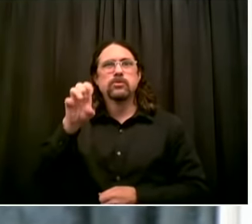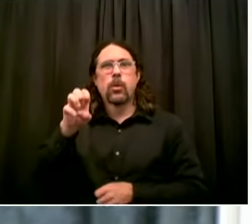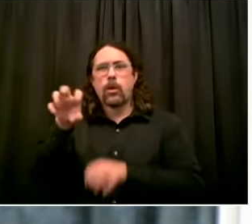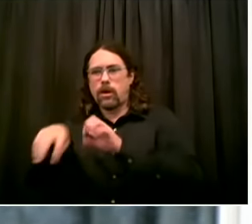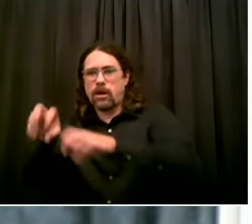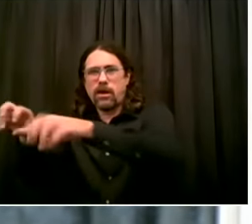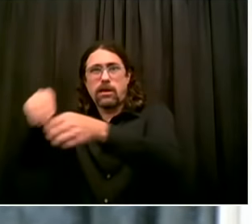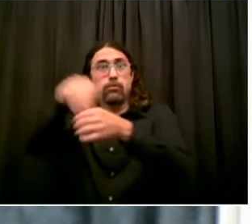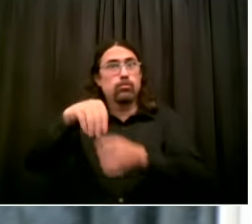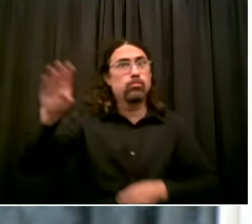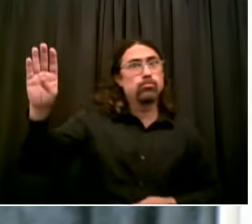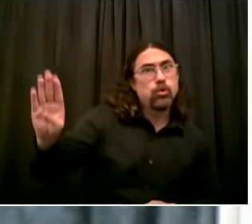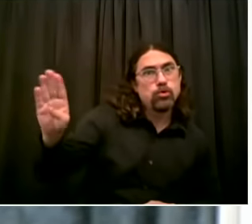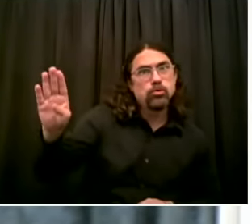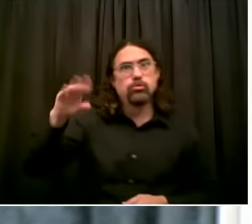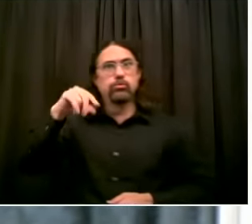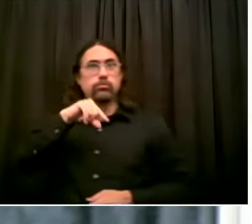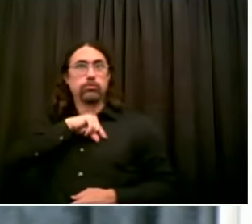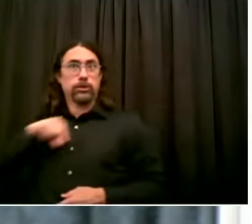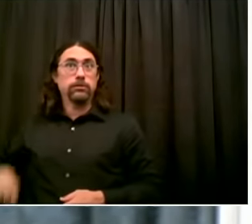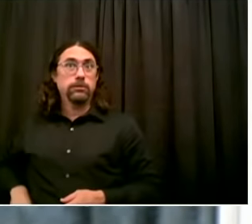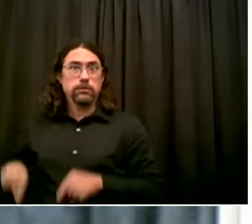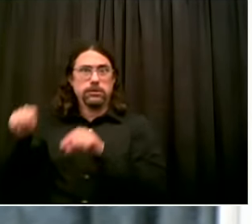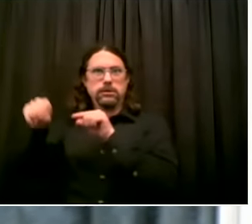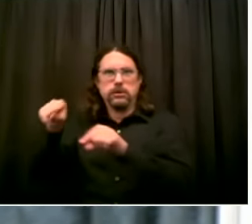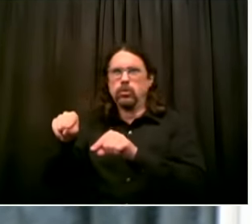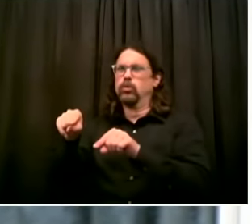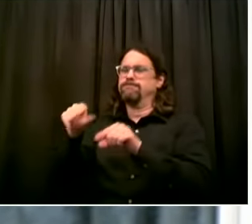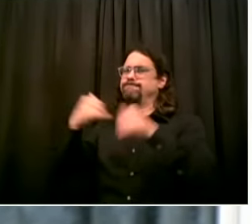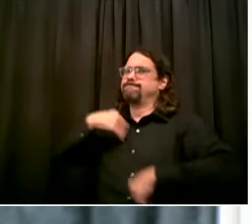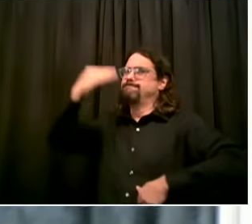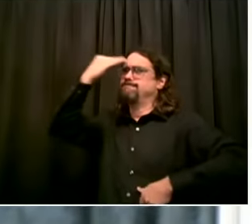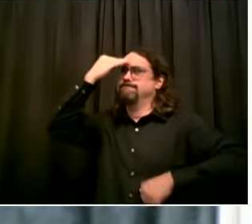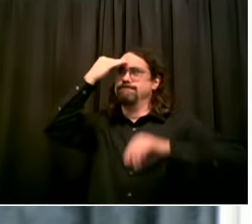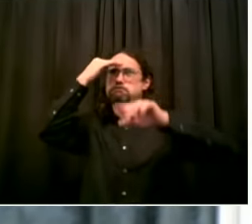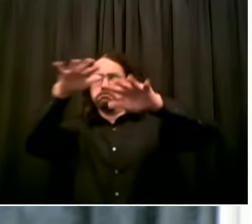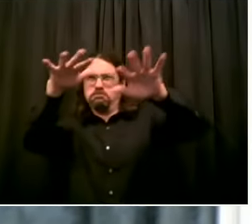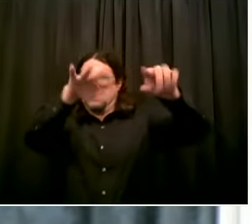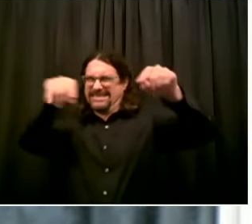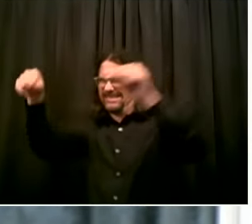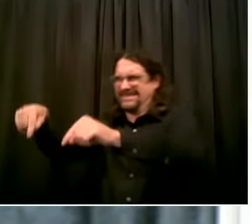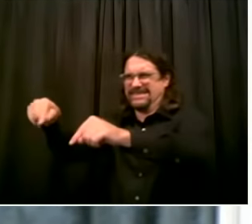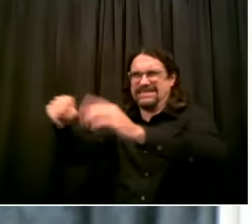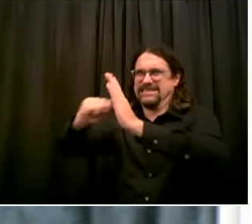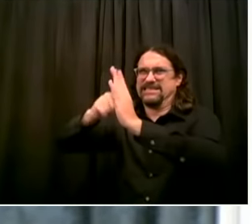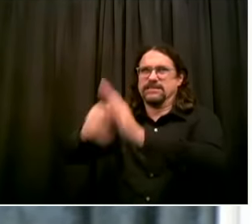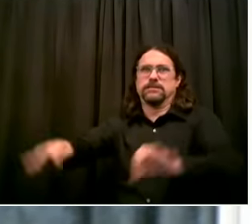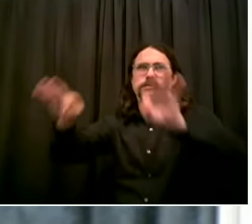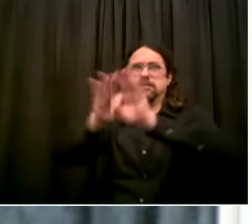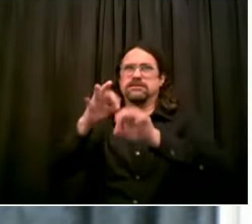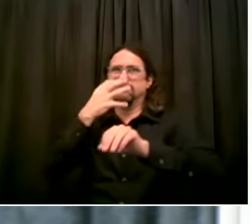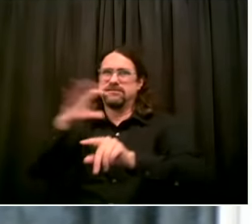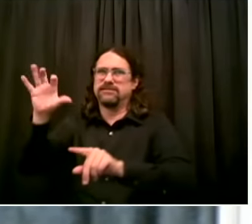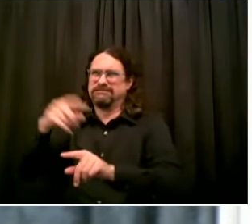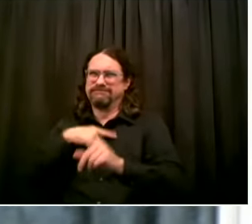AND APRIL AND SO MANY OF US HAVE BEEN EFFECTED BY THEM. THANK YOU MR. MAYOR FOR ALL THAT YOU ARE DOING TO KEEP US